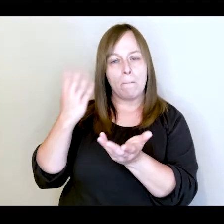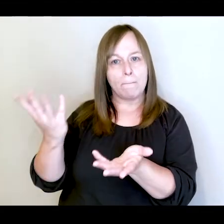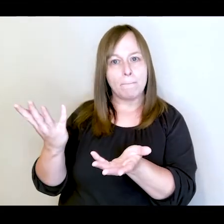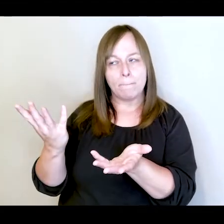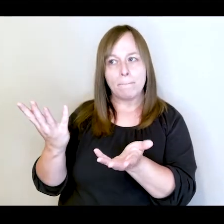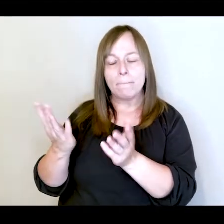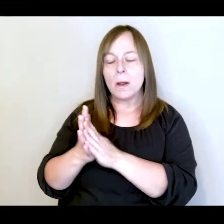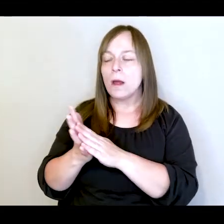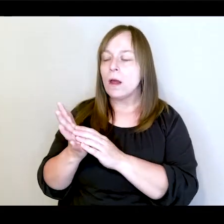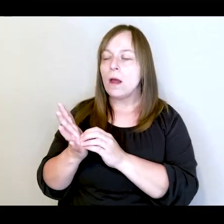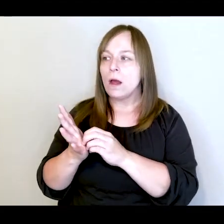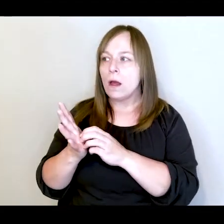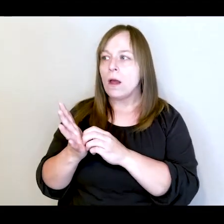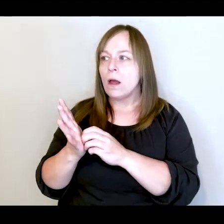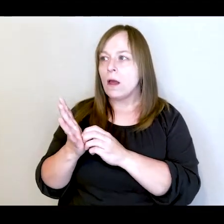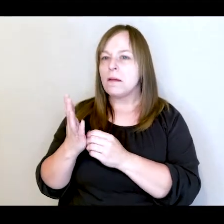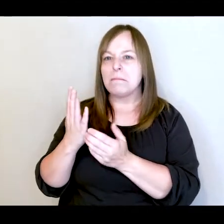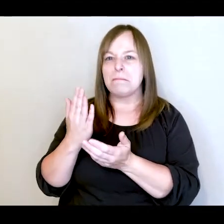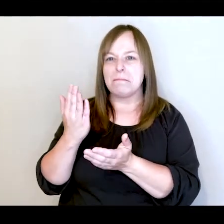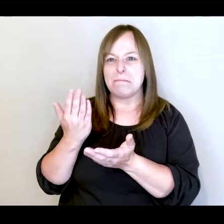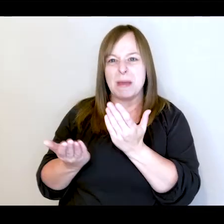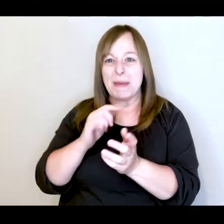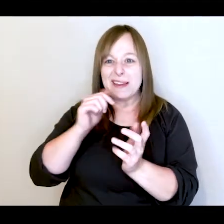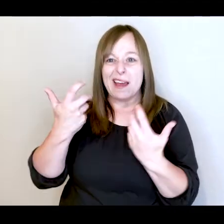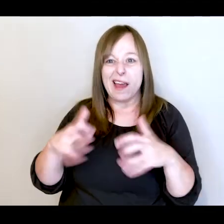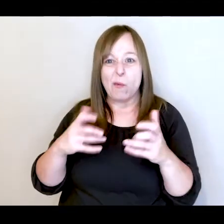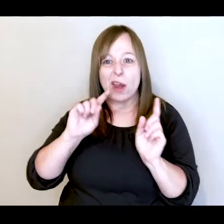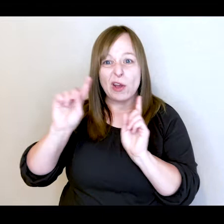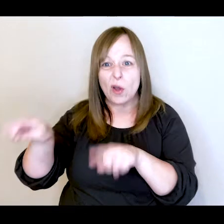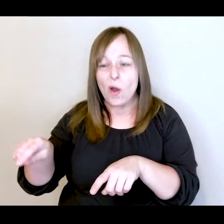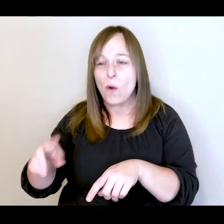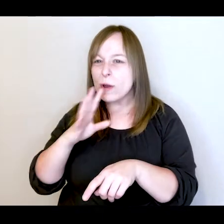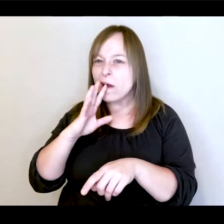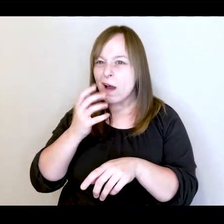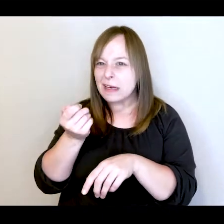you know, nursing facility that someone may not want to go to. And we talked a